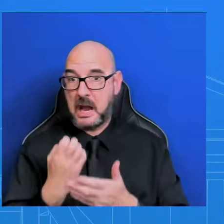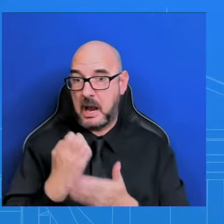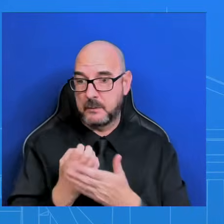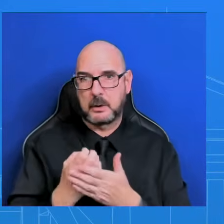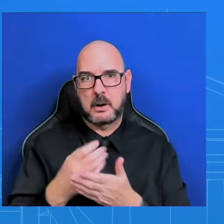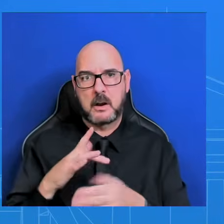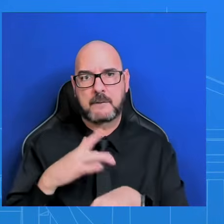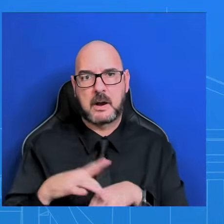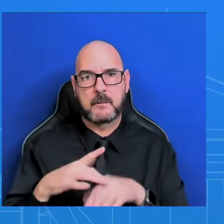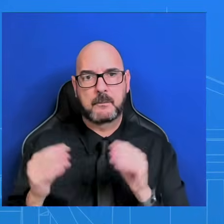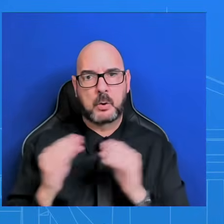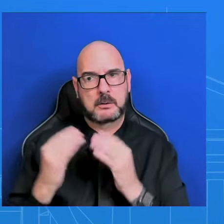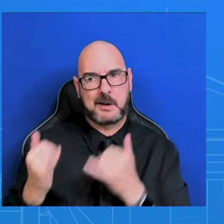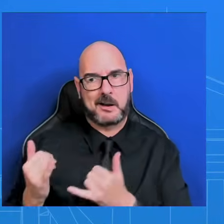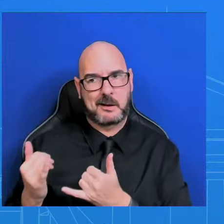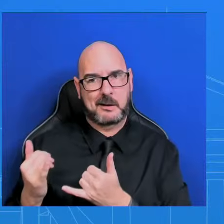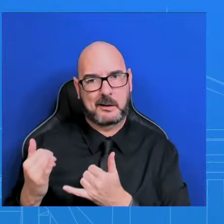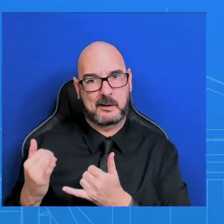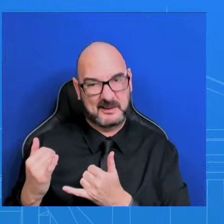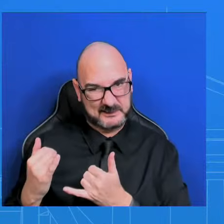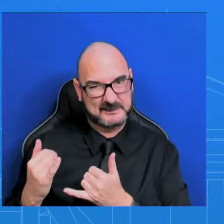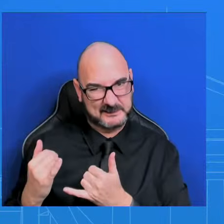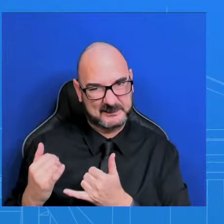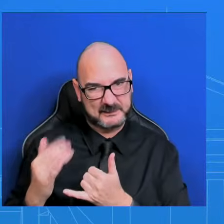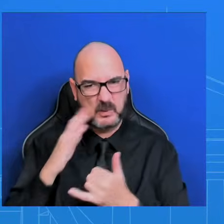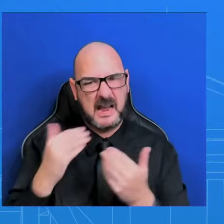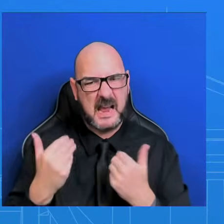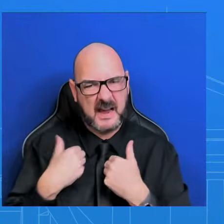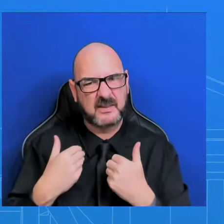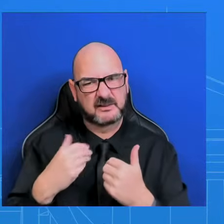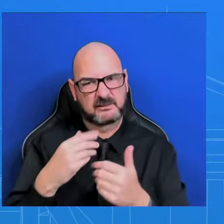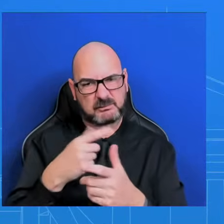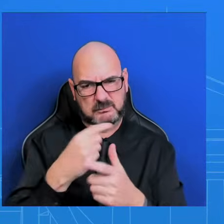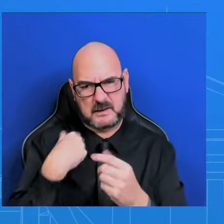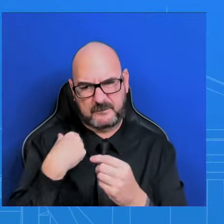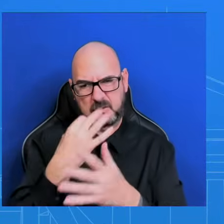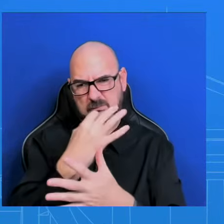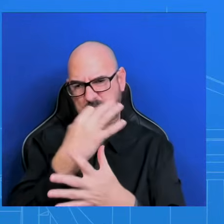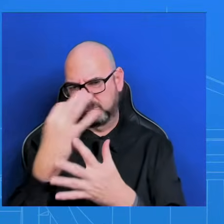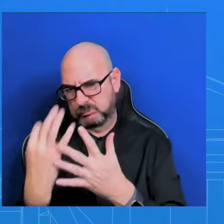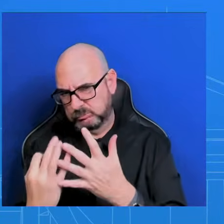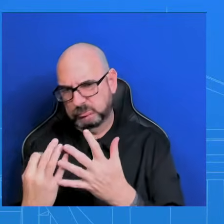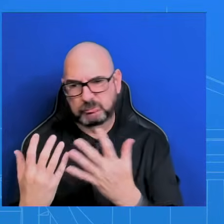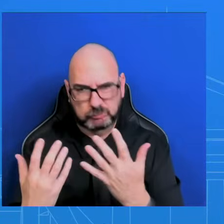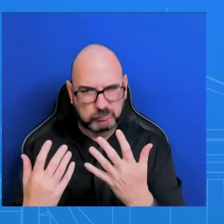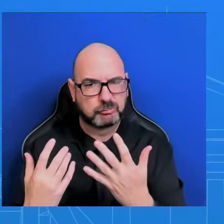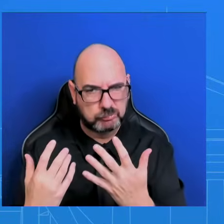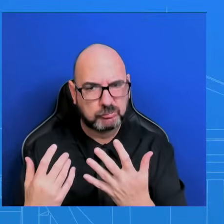Again, I'll say it that -- that the Houthis need to stop these attacks. They can make that choice.